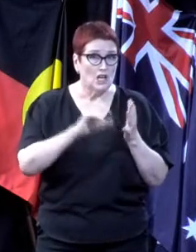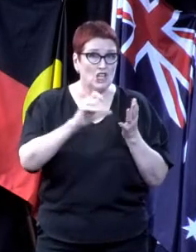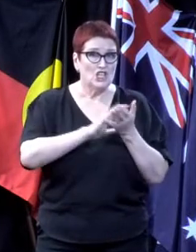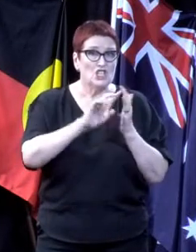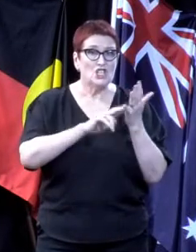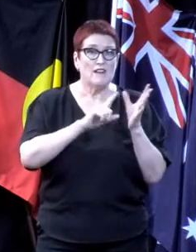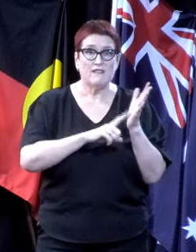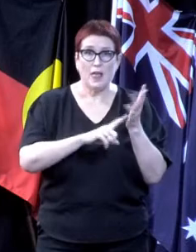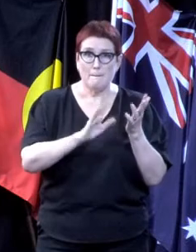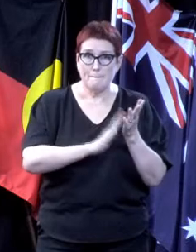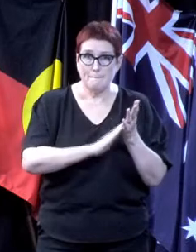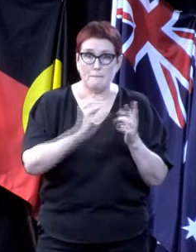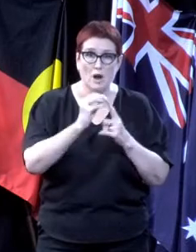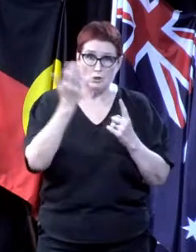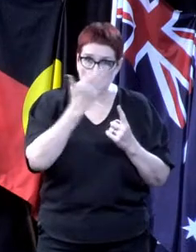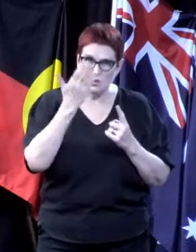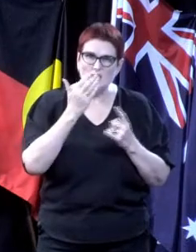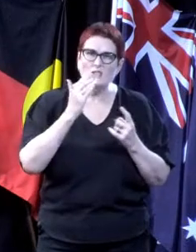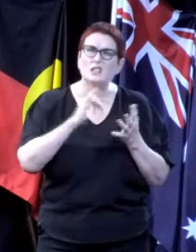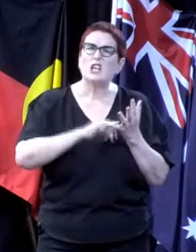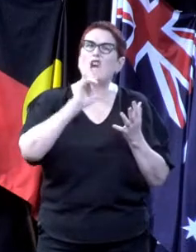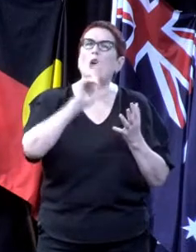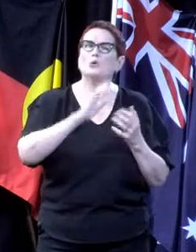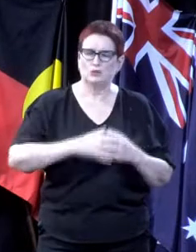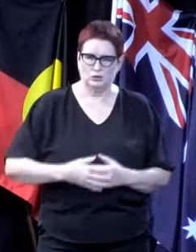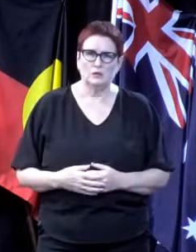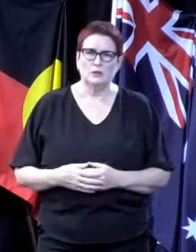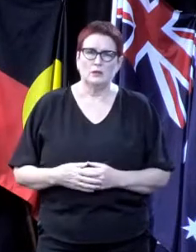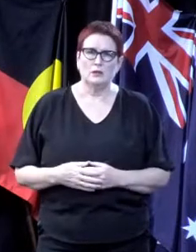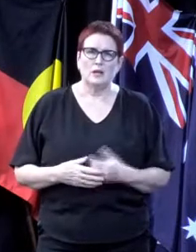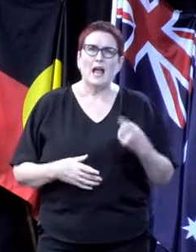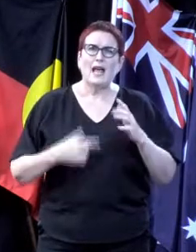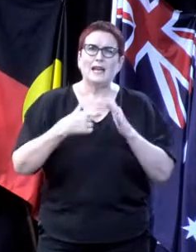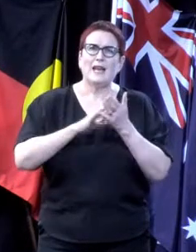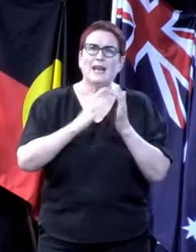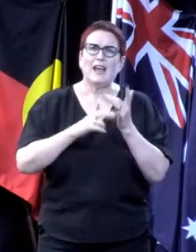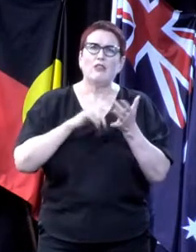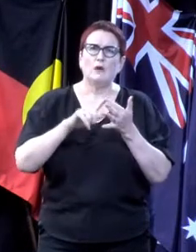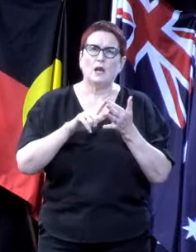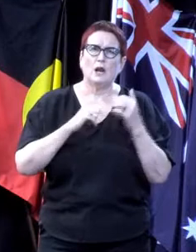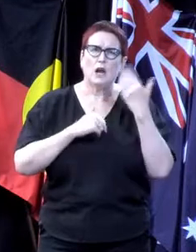Chevallum Primary School on the Sunshine Coast. And Katherine HIgh School 1995 to 1998.